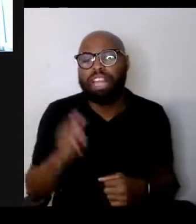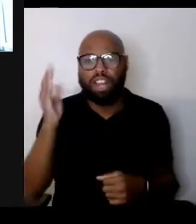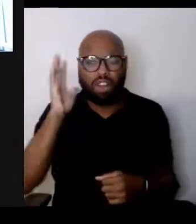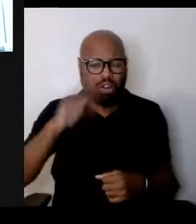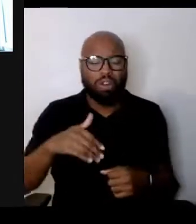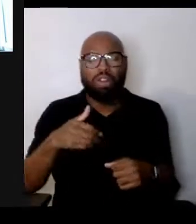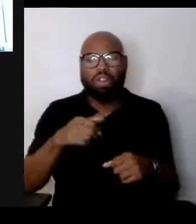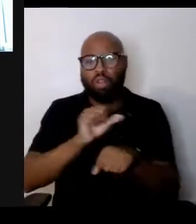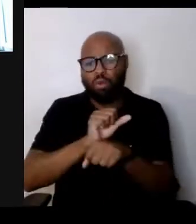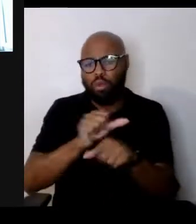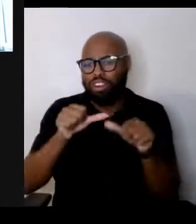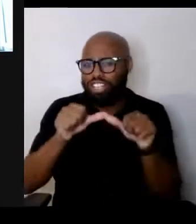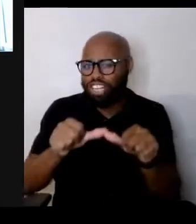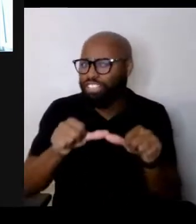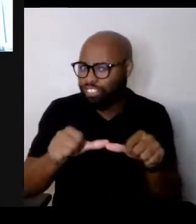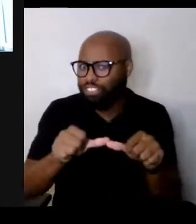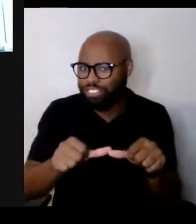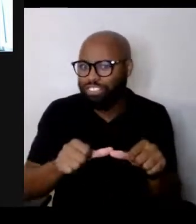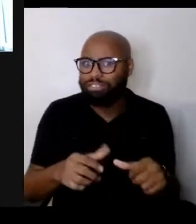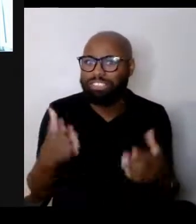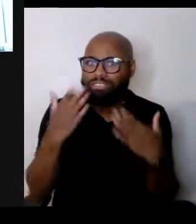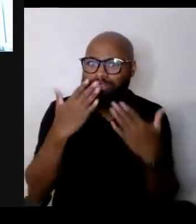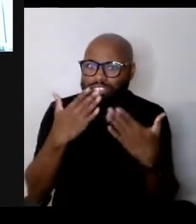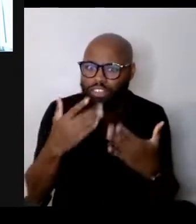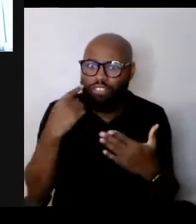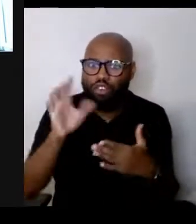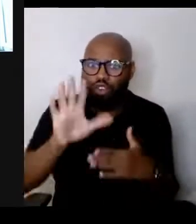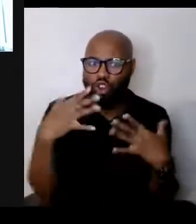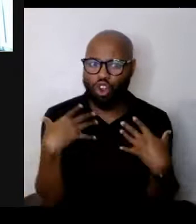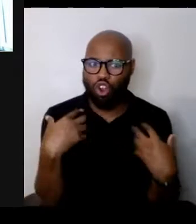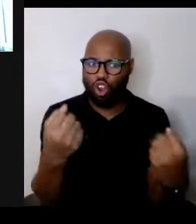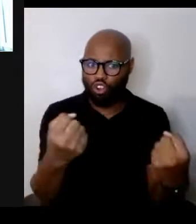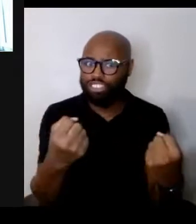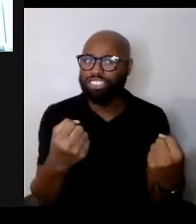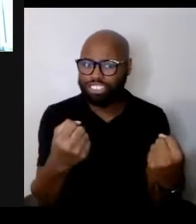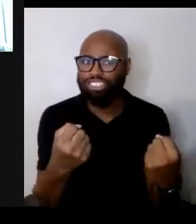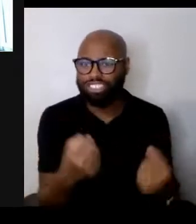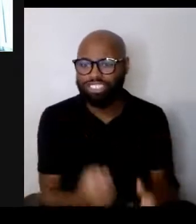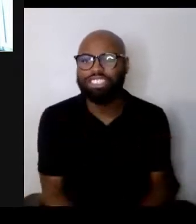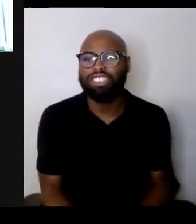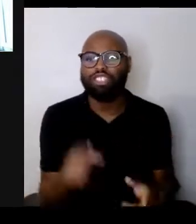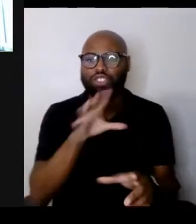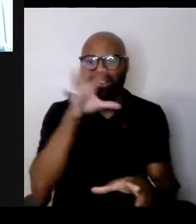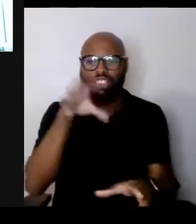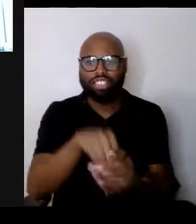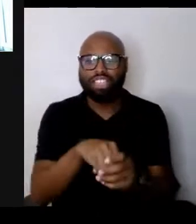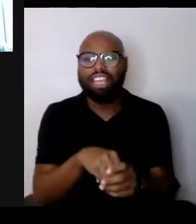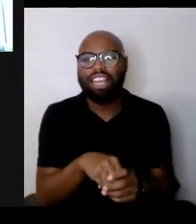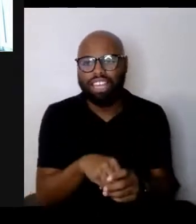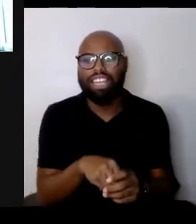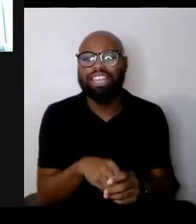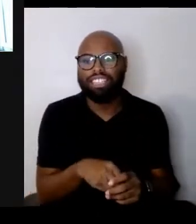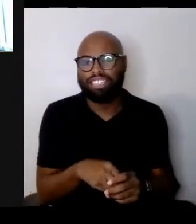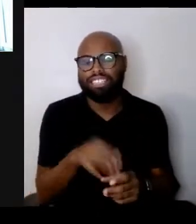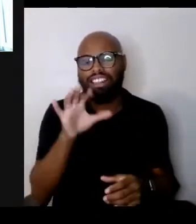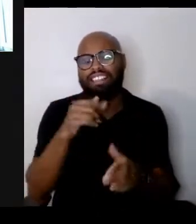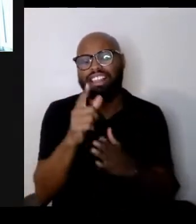but am so grateful for your courage to engage in that legal fight, in that legal battle